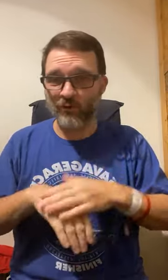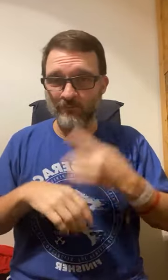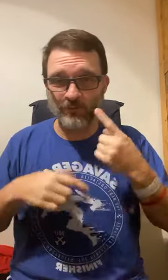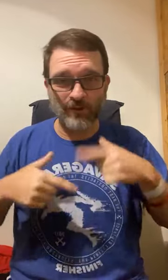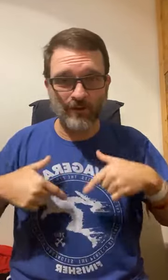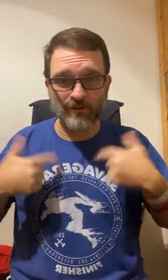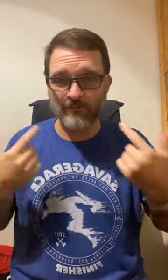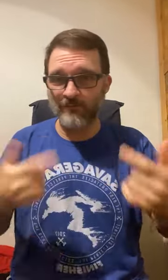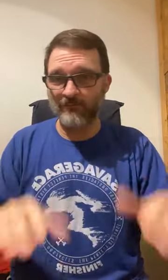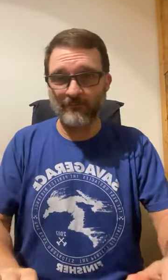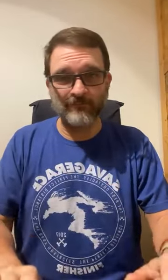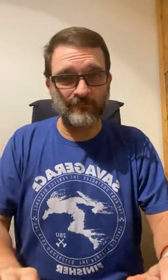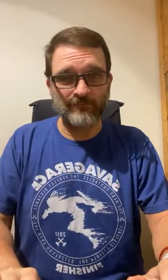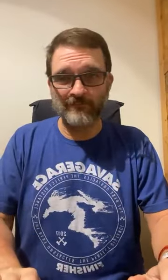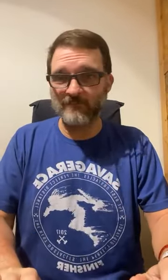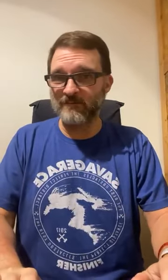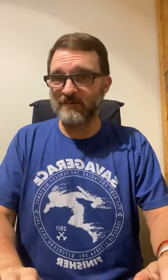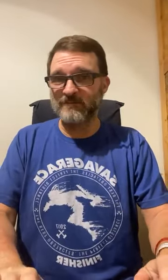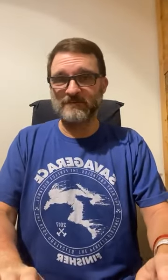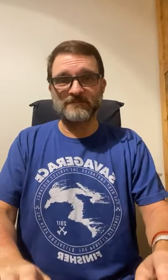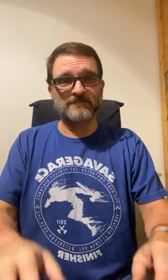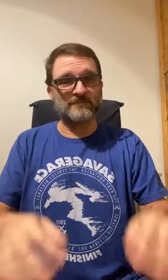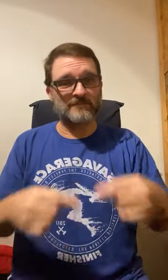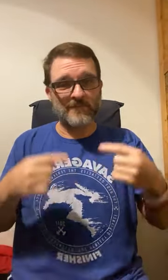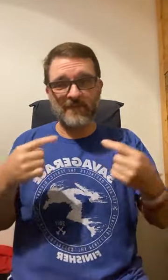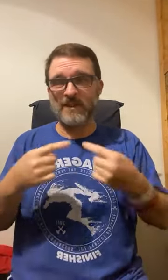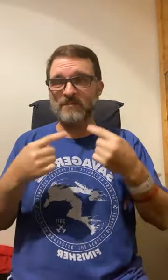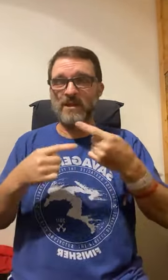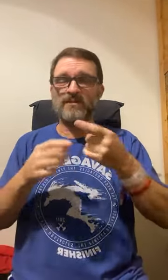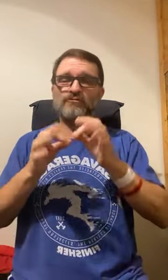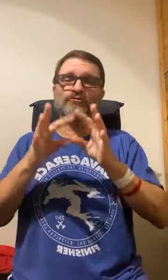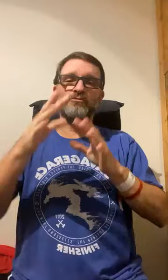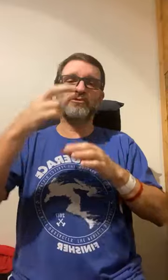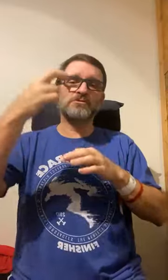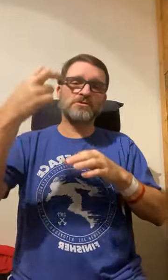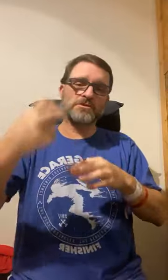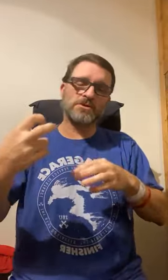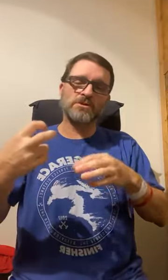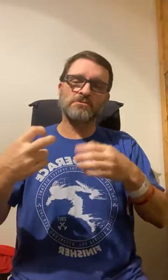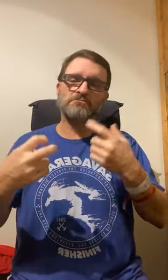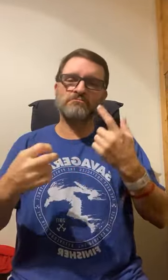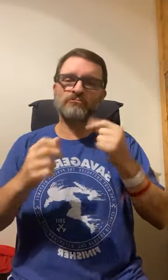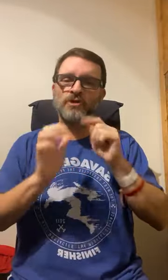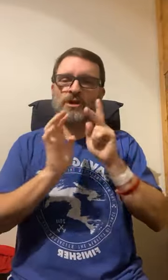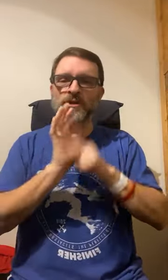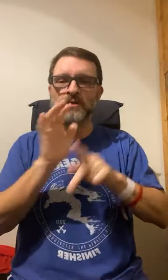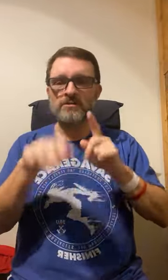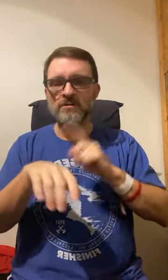I held on for dear life. The pain was a lot. The interpreter was sitting across from me.